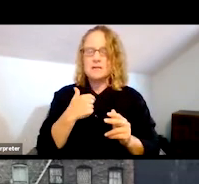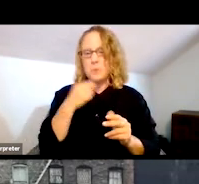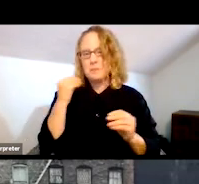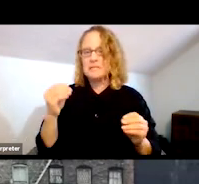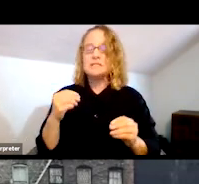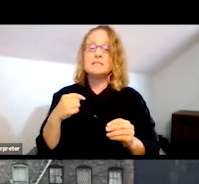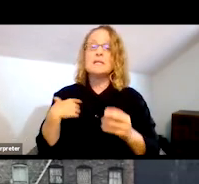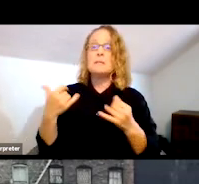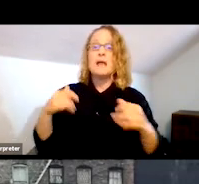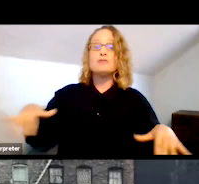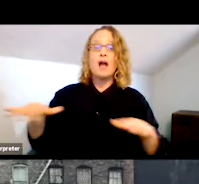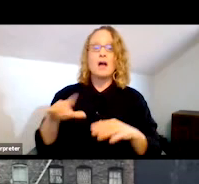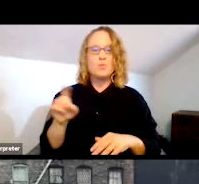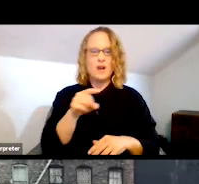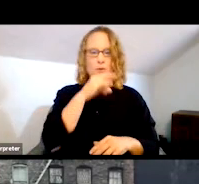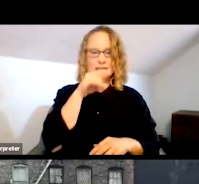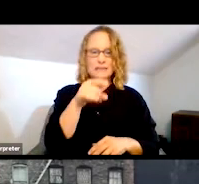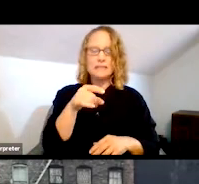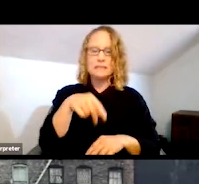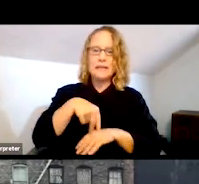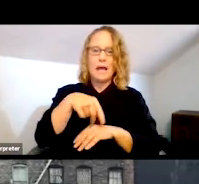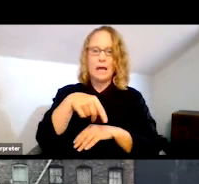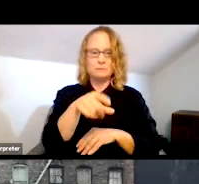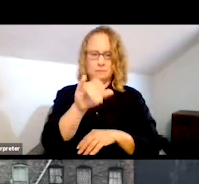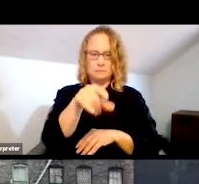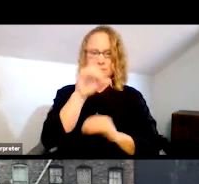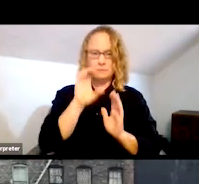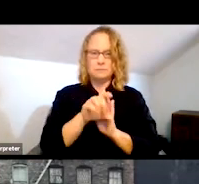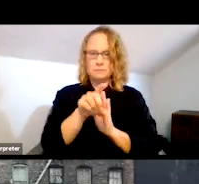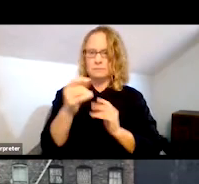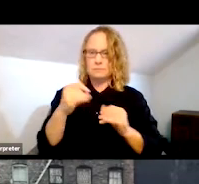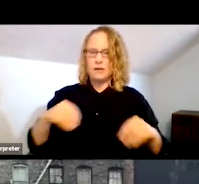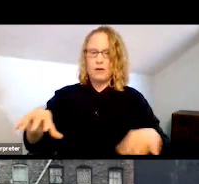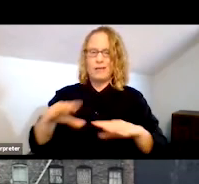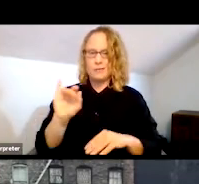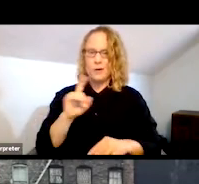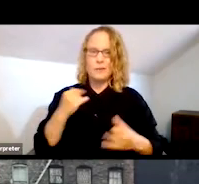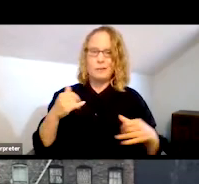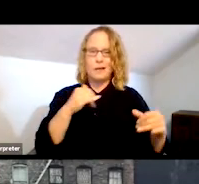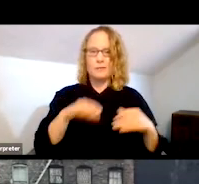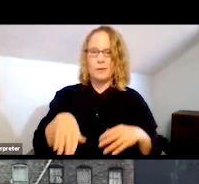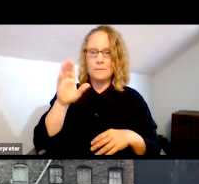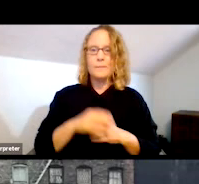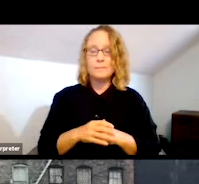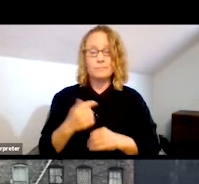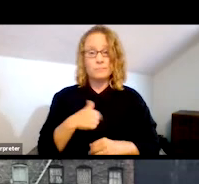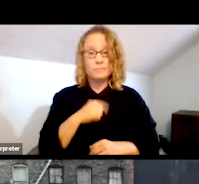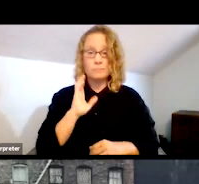I was actually born and raised in the South Bronx. And for a couple of years, I lived in an abandoned building